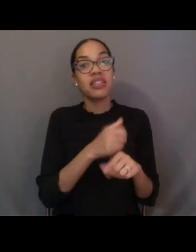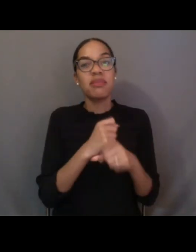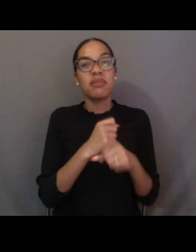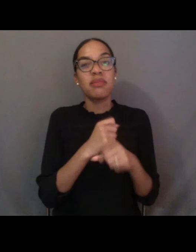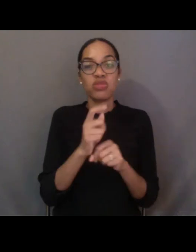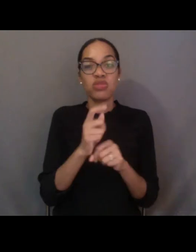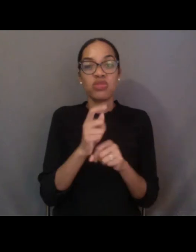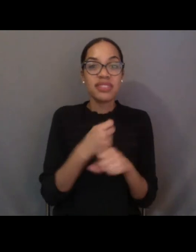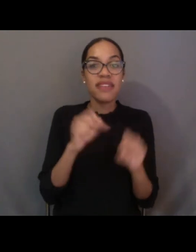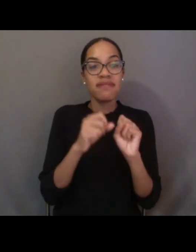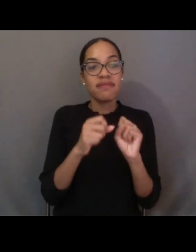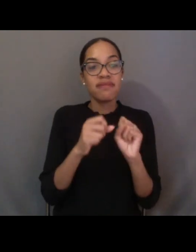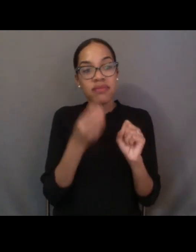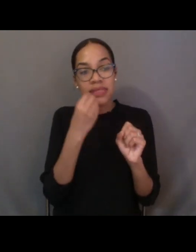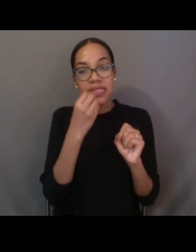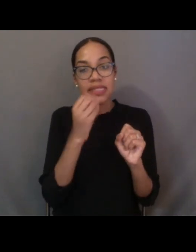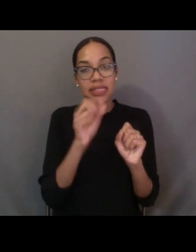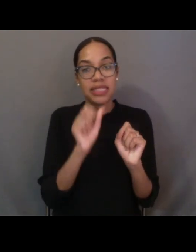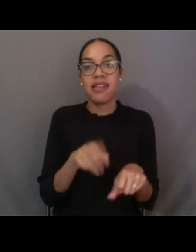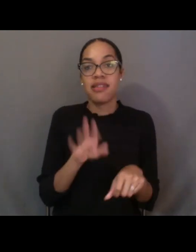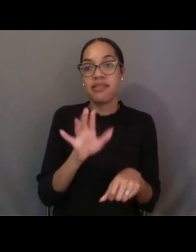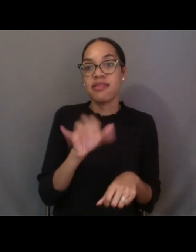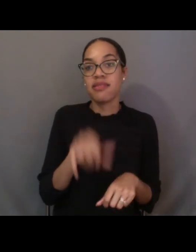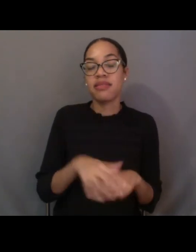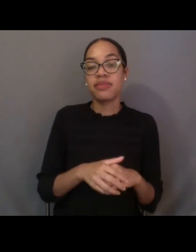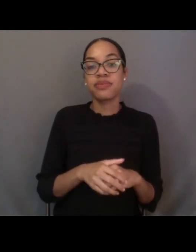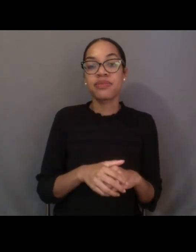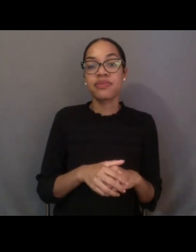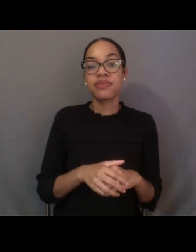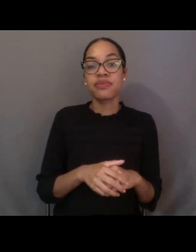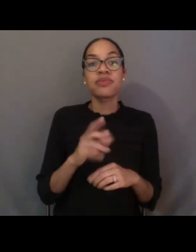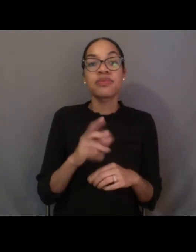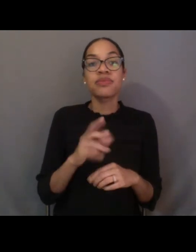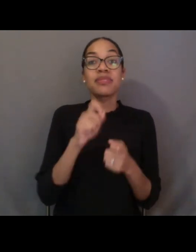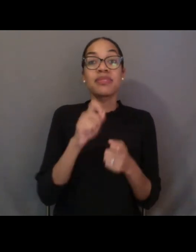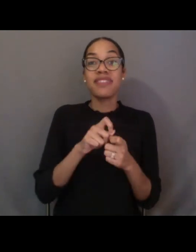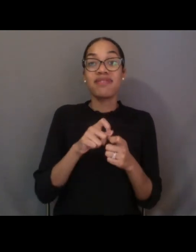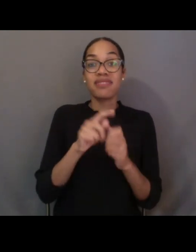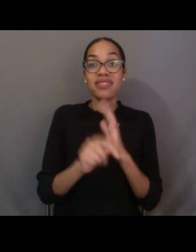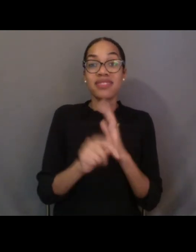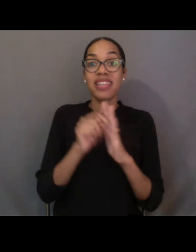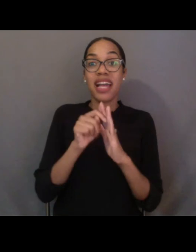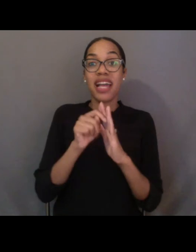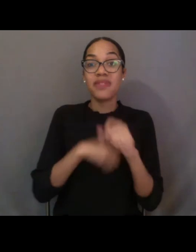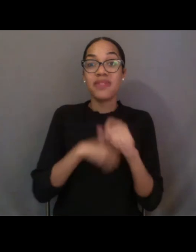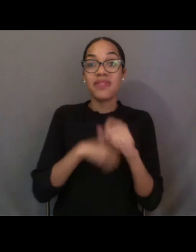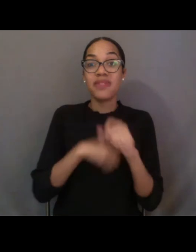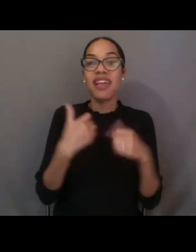That's something where at certain times of the year, there's more disease in oysters and we don't eat oysters